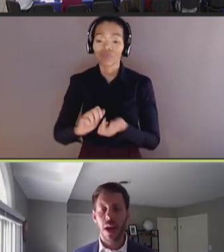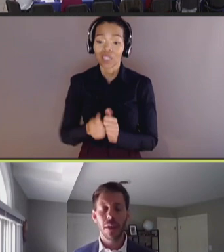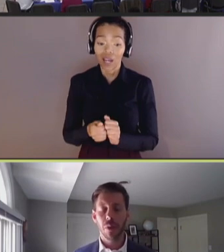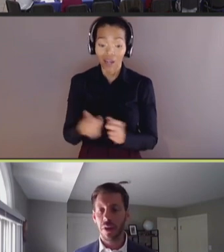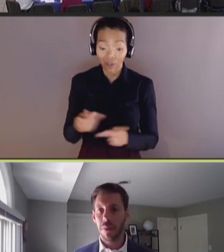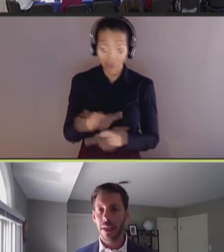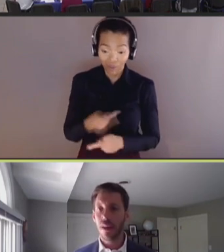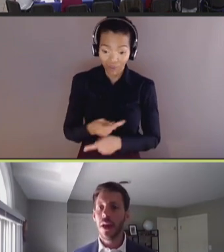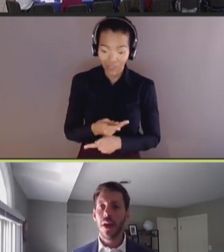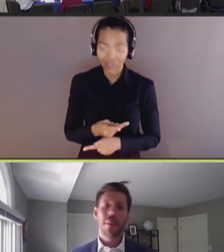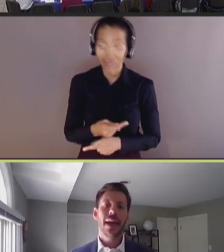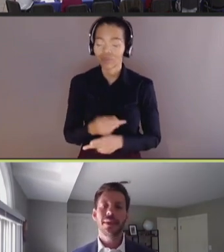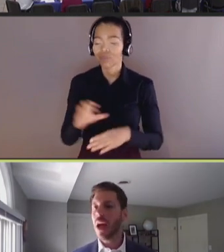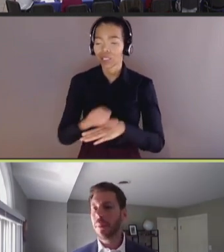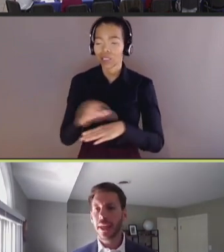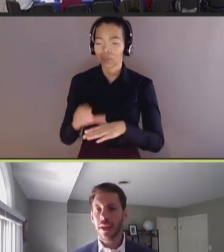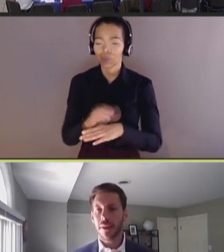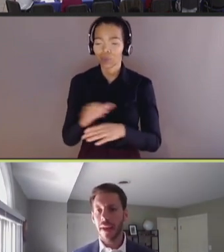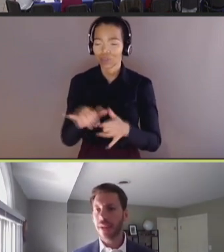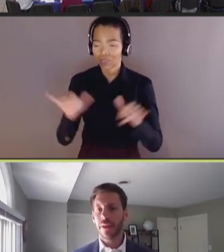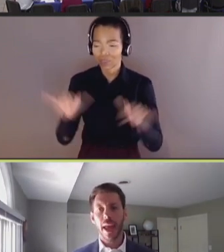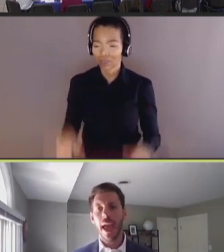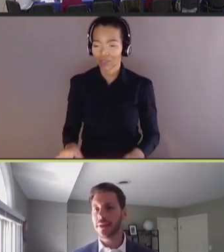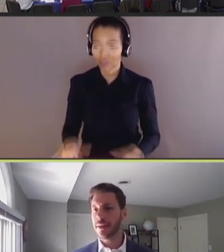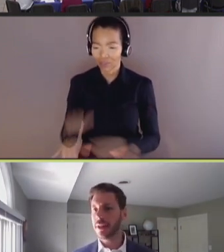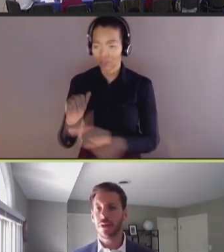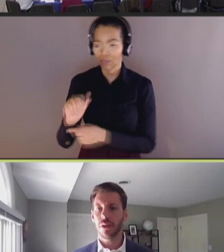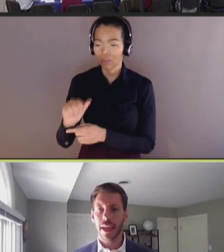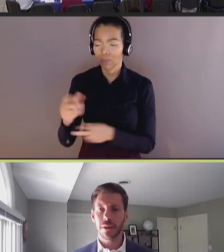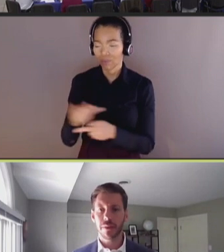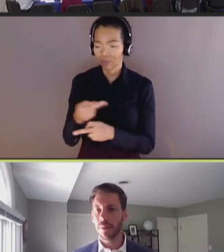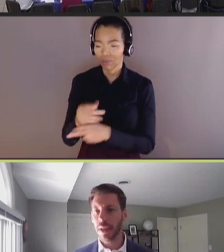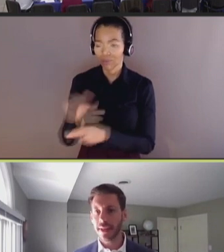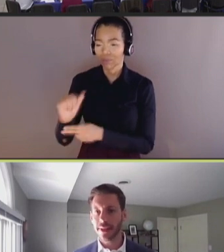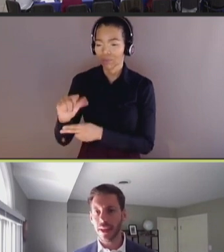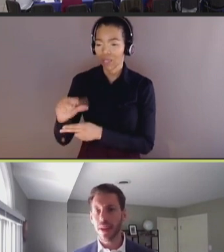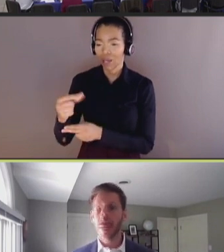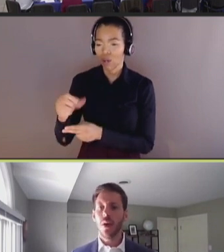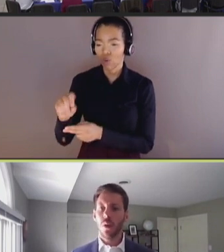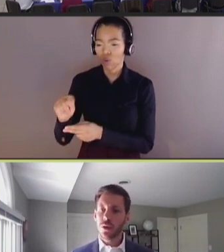line with an appeal, but that's a complicating factor that adds additional layers of complexity.